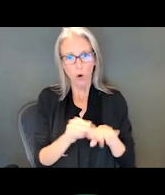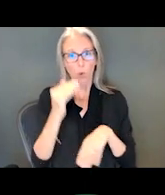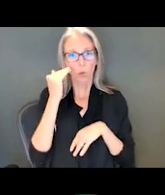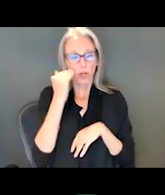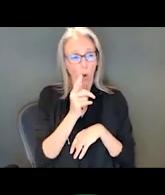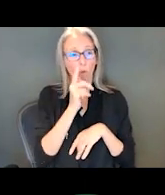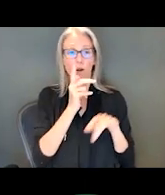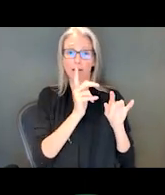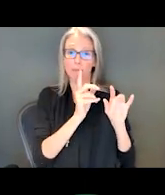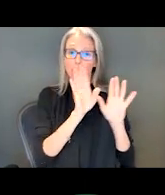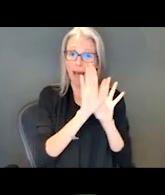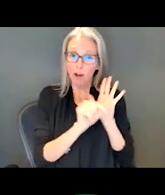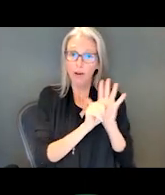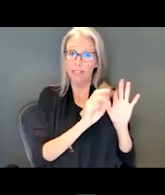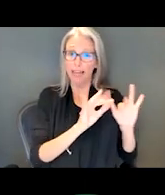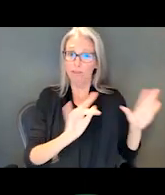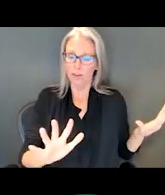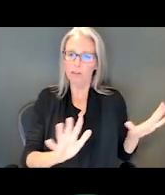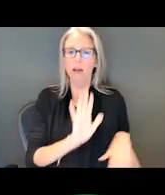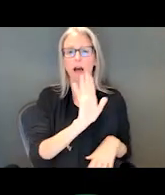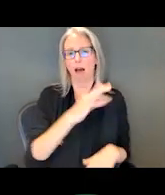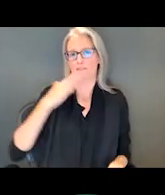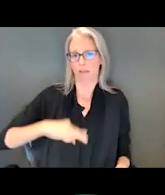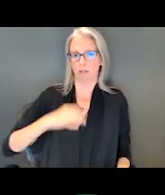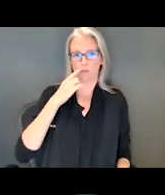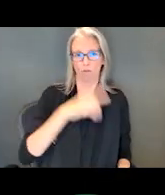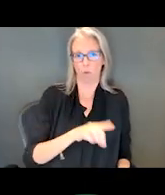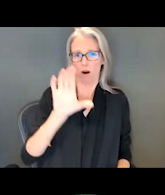job portfolio if you're looking at how to increase or create access in your organization.